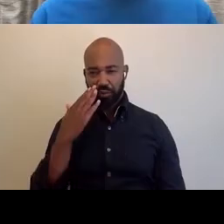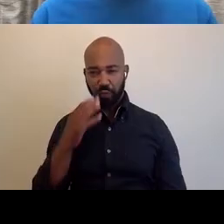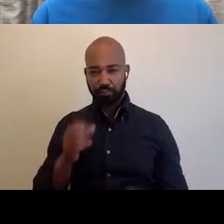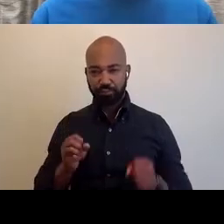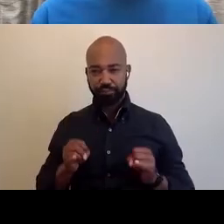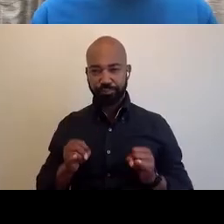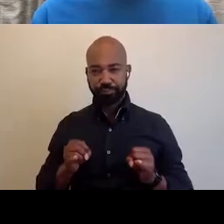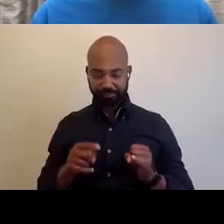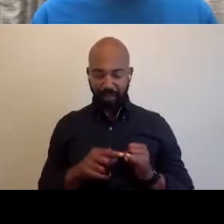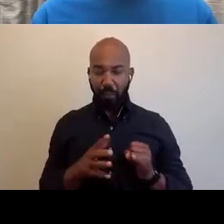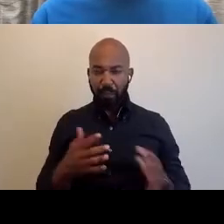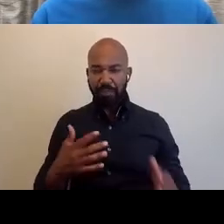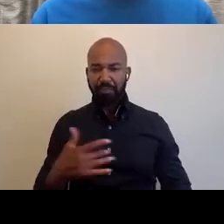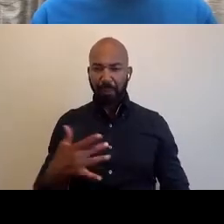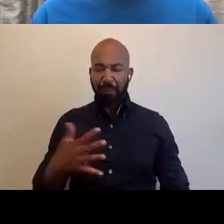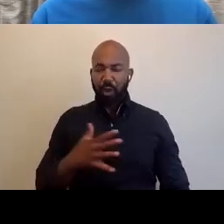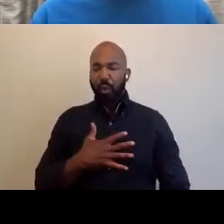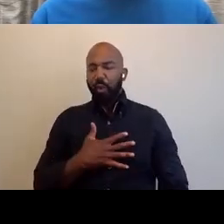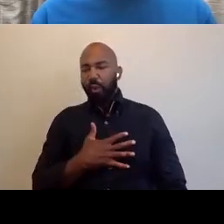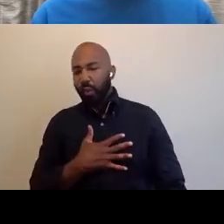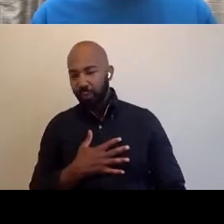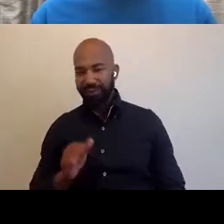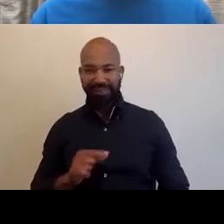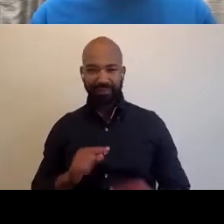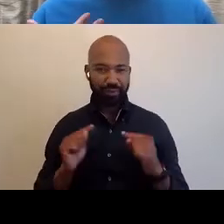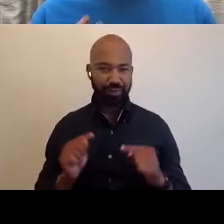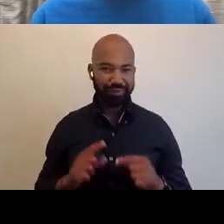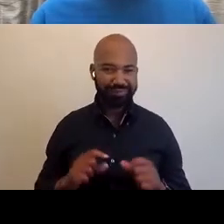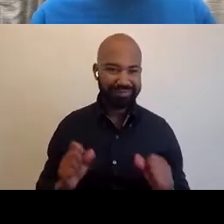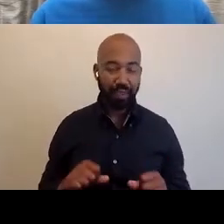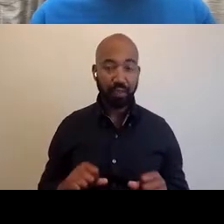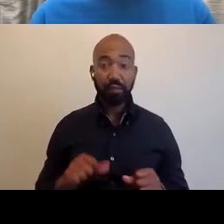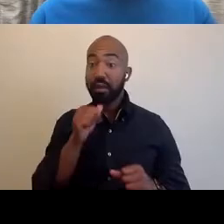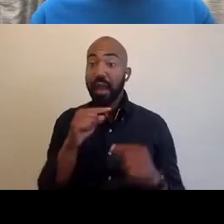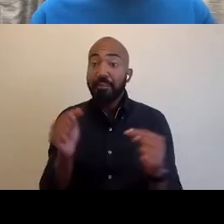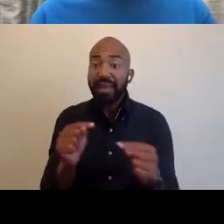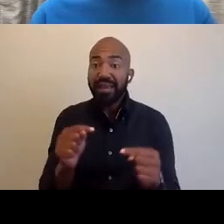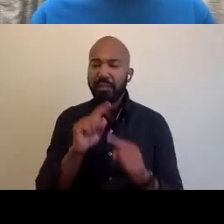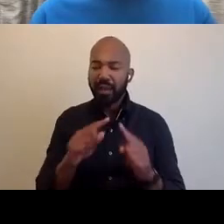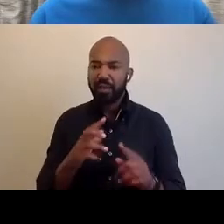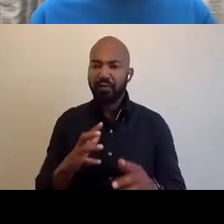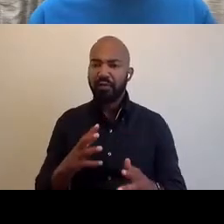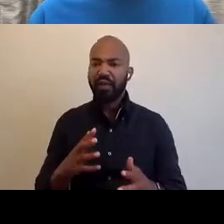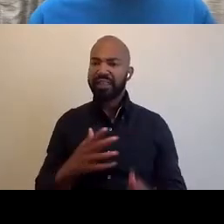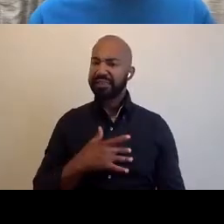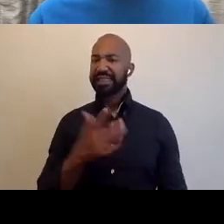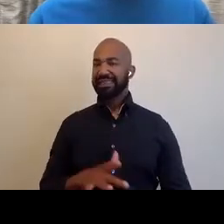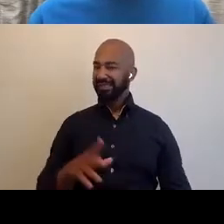If something bumps their chest, that can be very tender. It's not necessarily painful, but it can certainly be tender. So I wanna reassure people